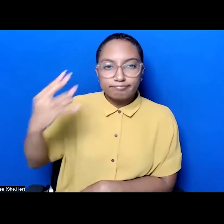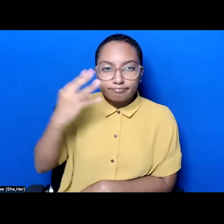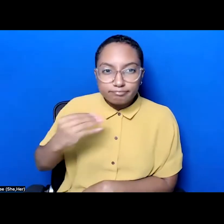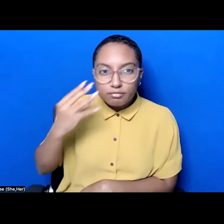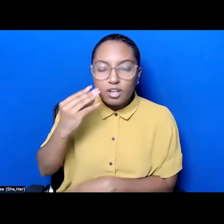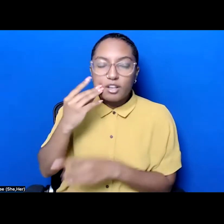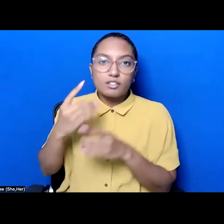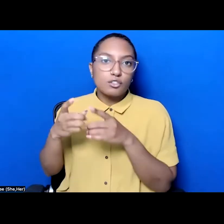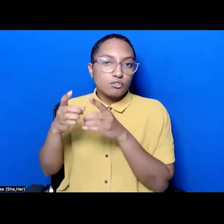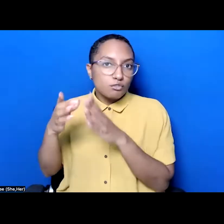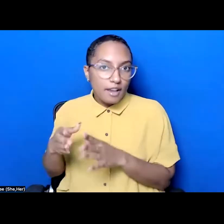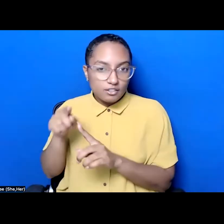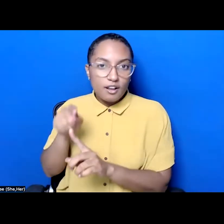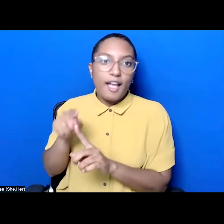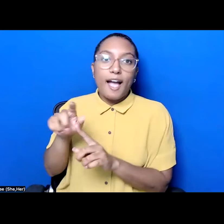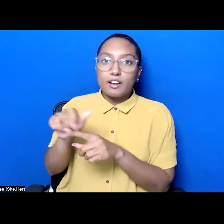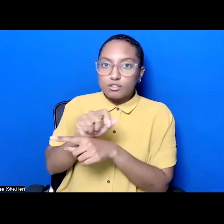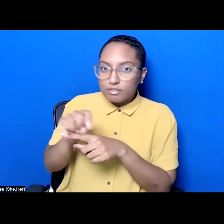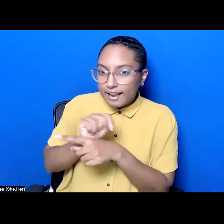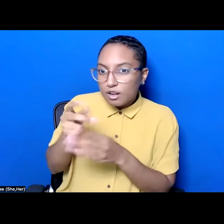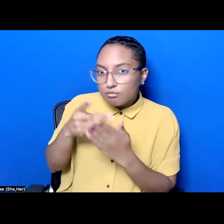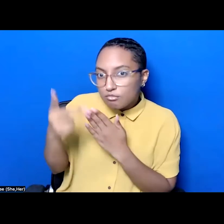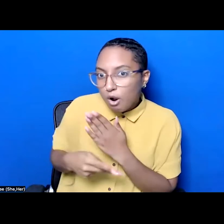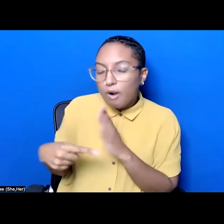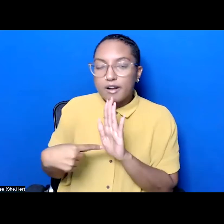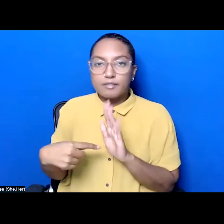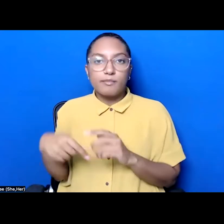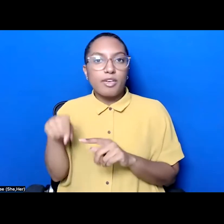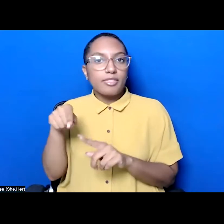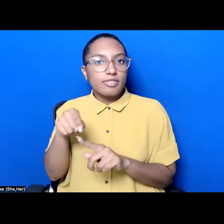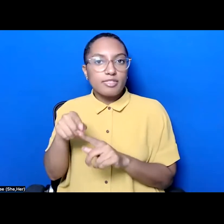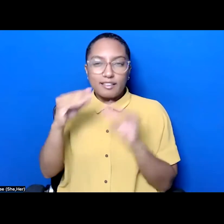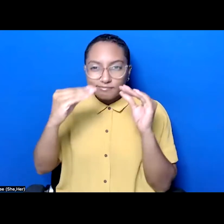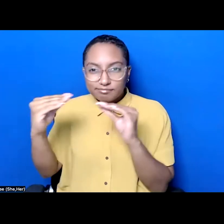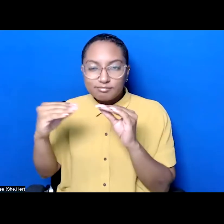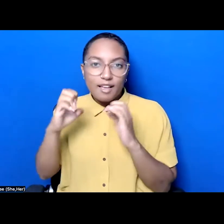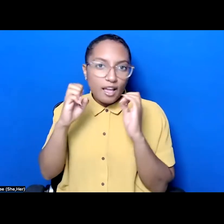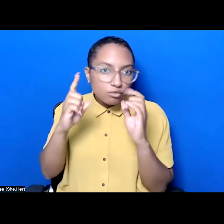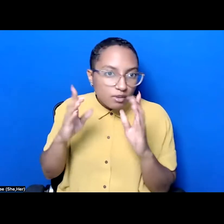training program for museum curators, educators, and directors that is part of the State University